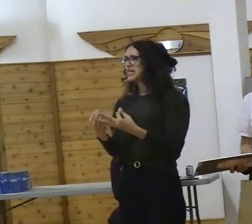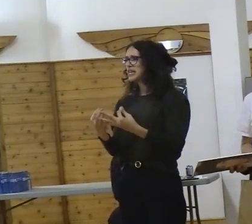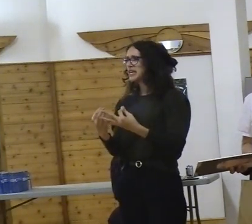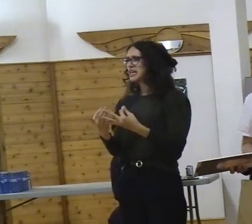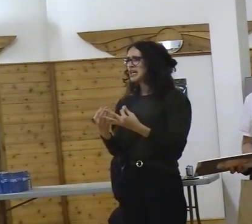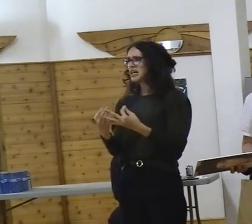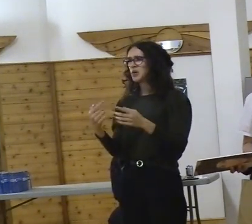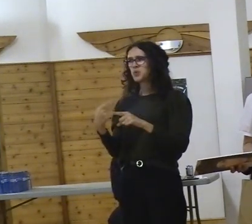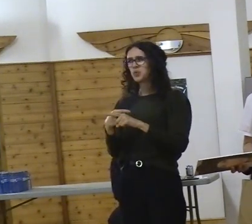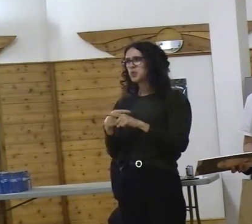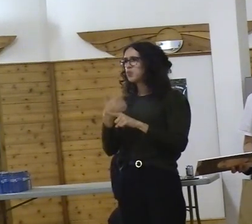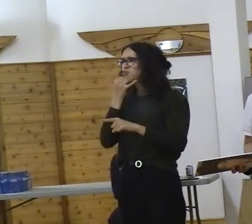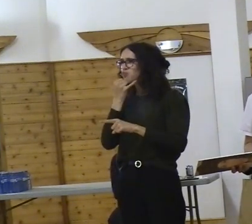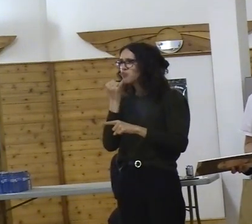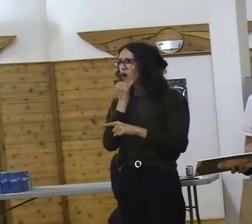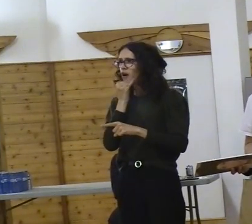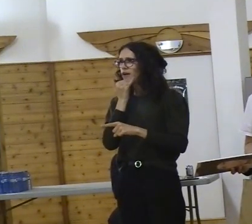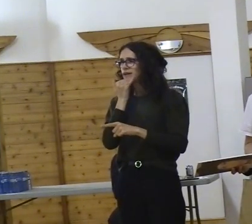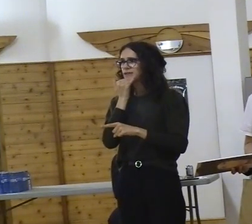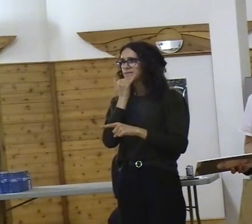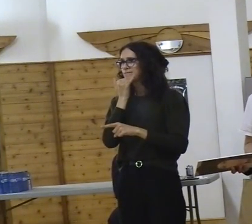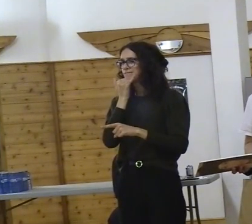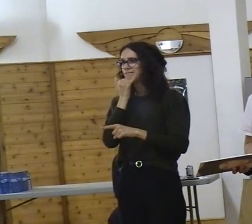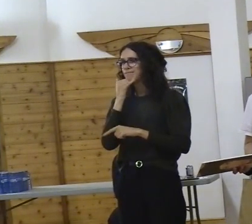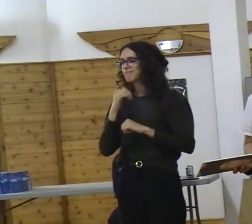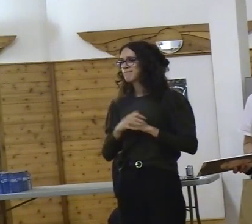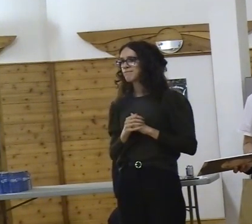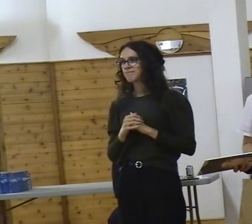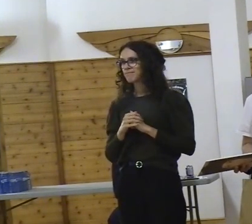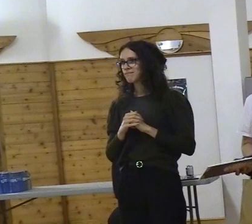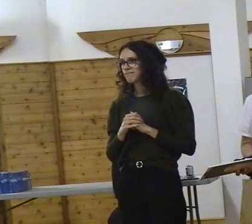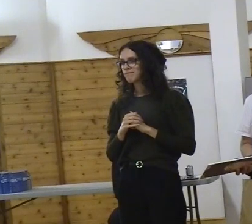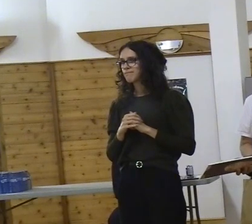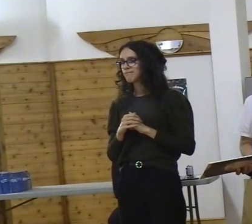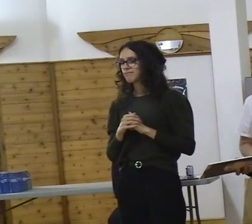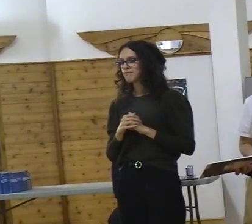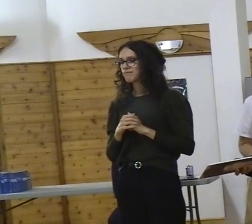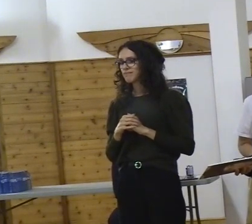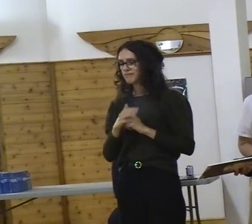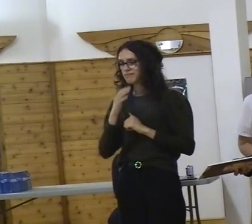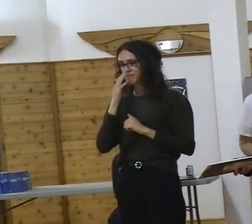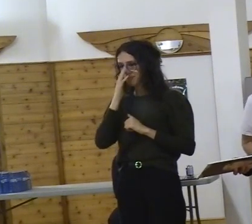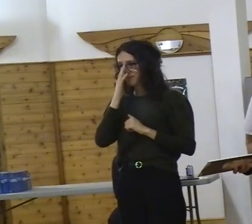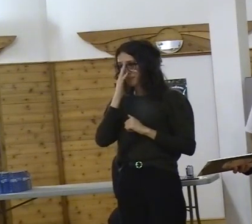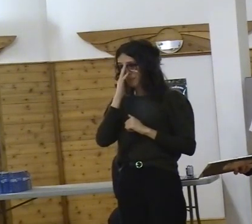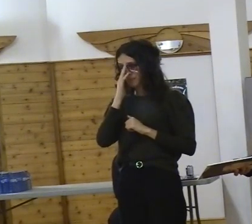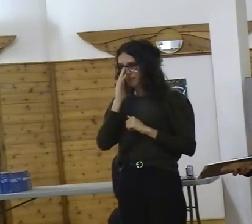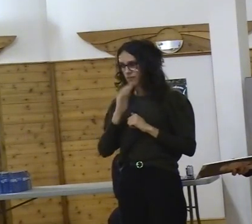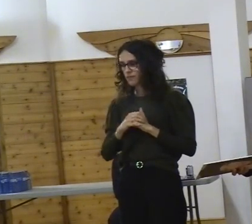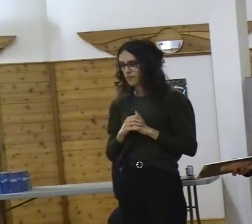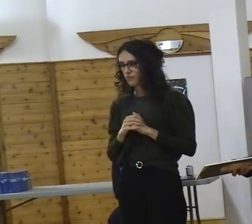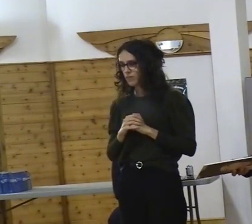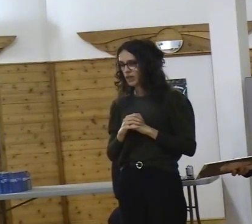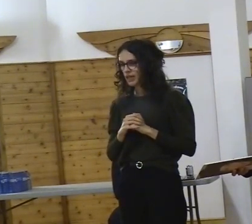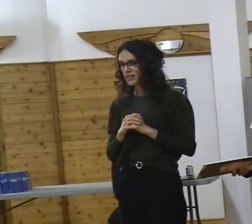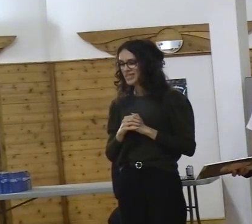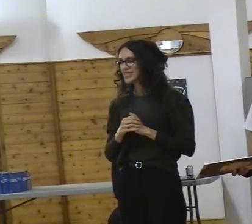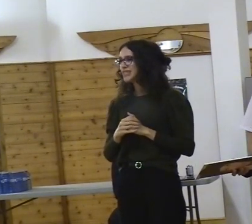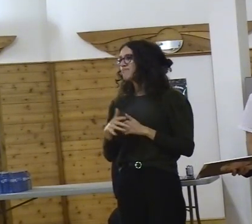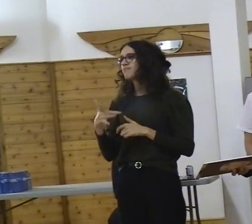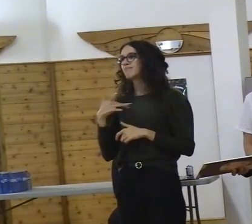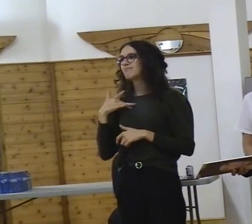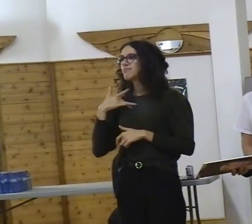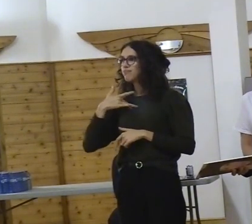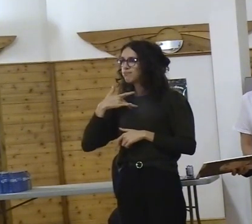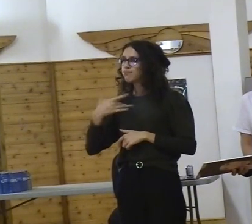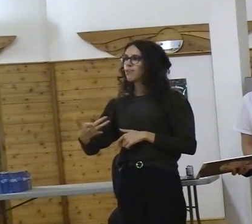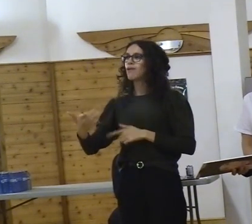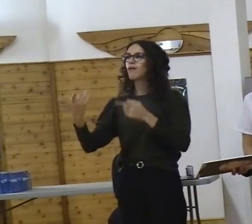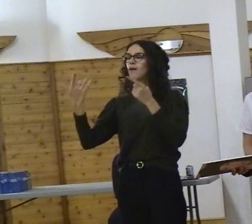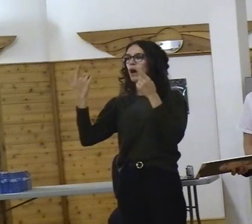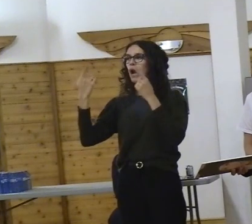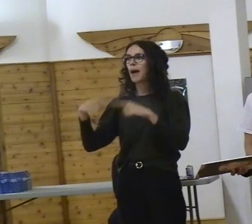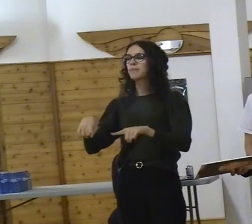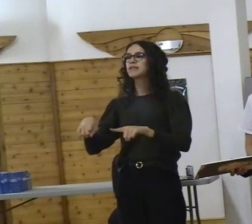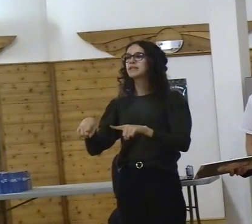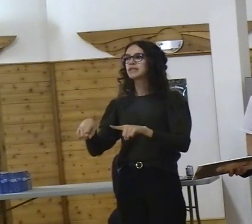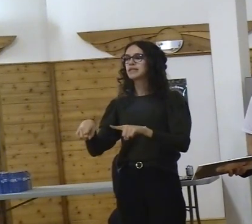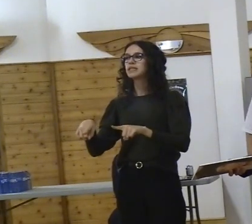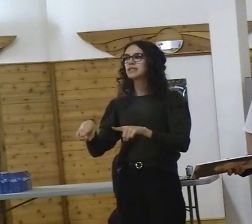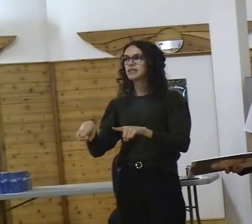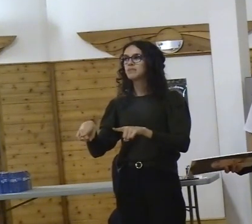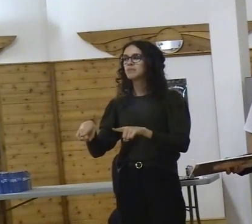We've always been trying to be given a hush hush money.